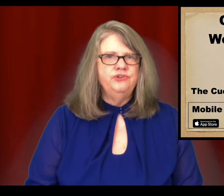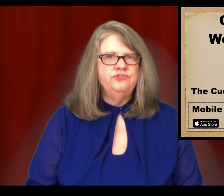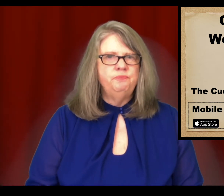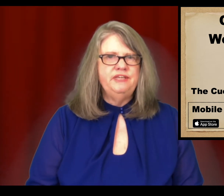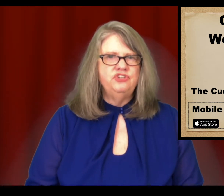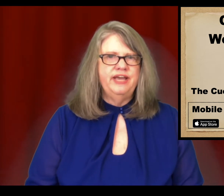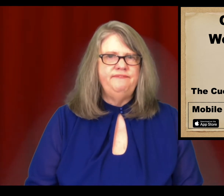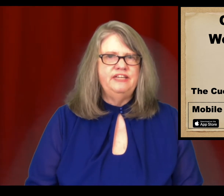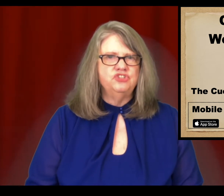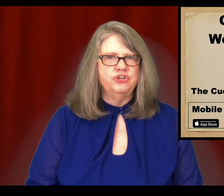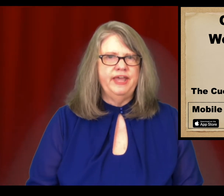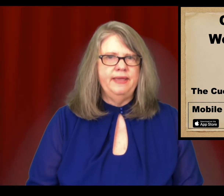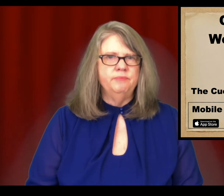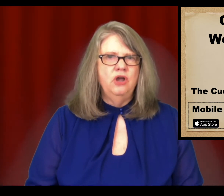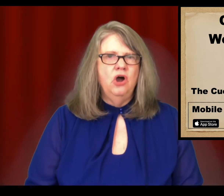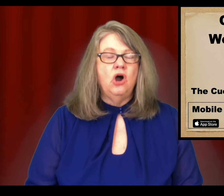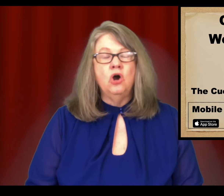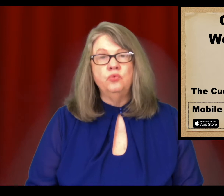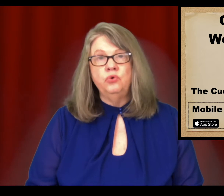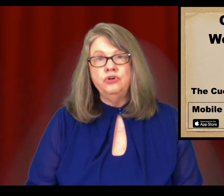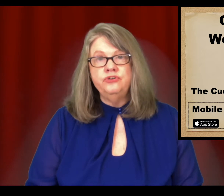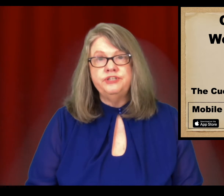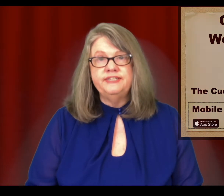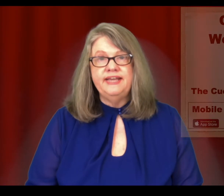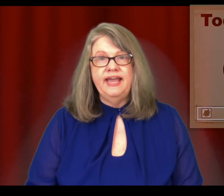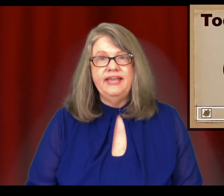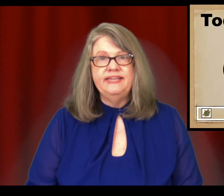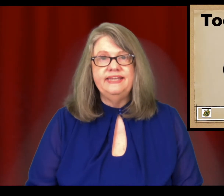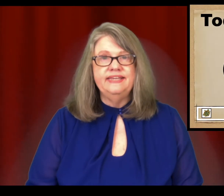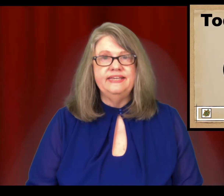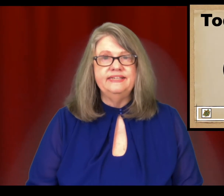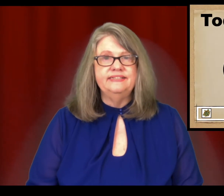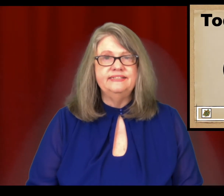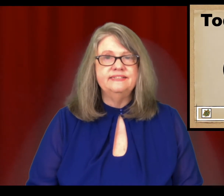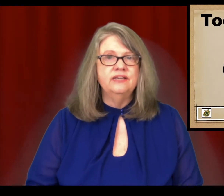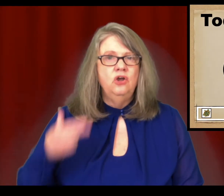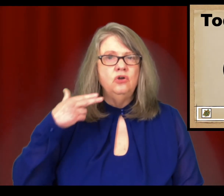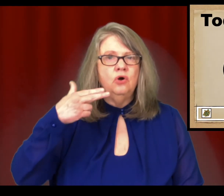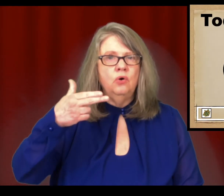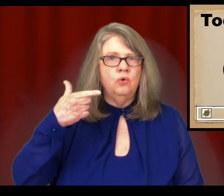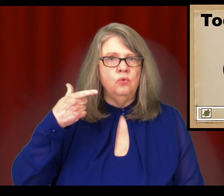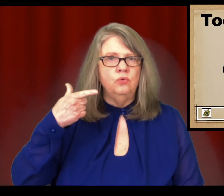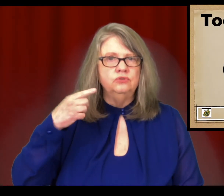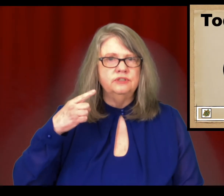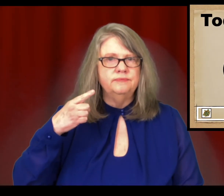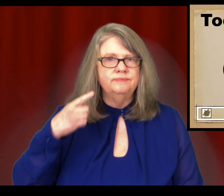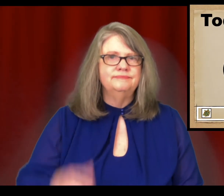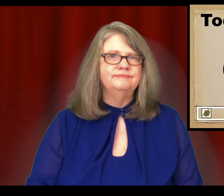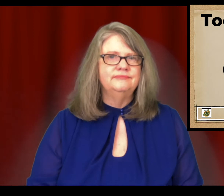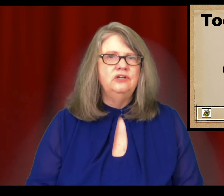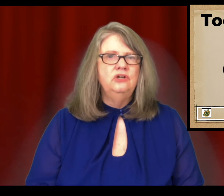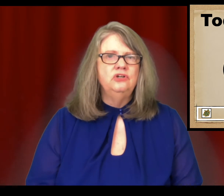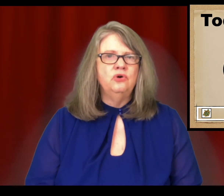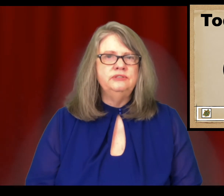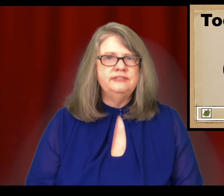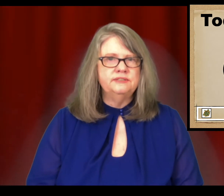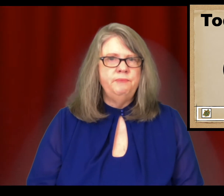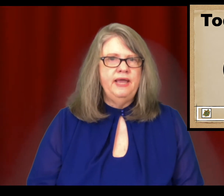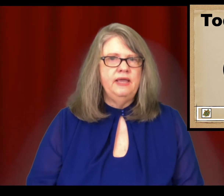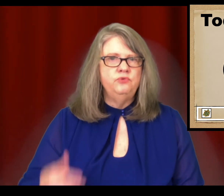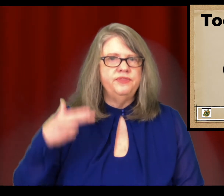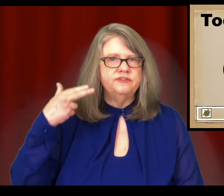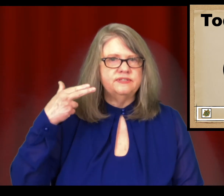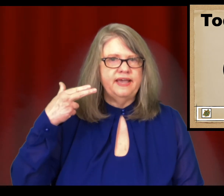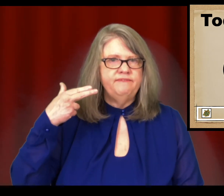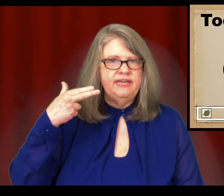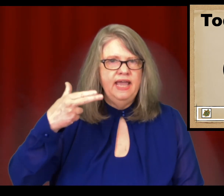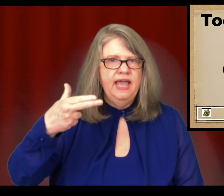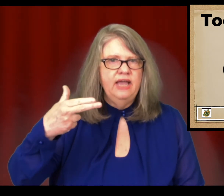Speech Adventure Game. Our word today is gold. Gold is made with the seven going